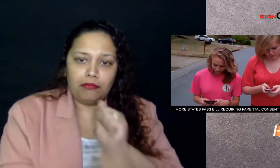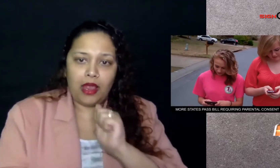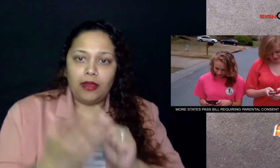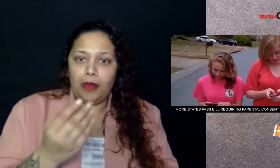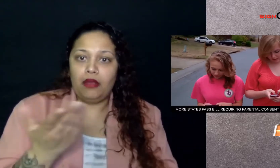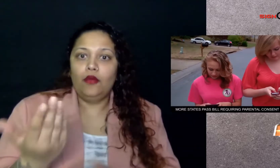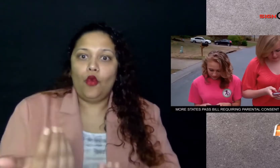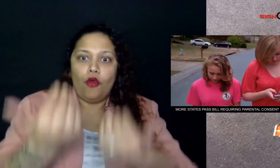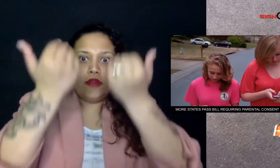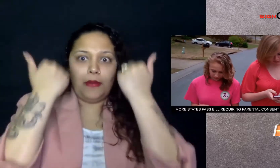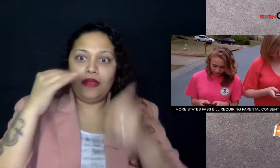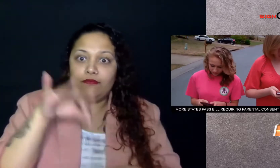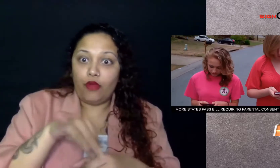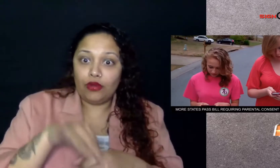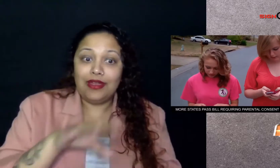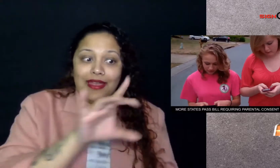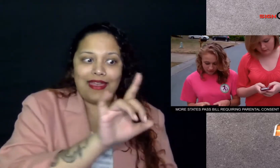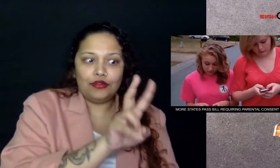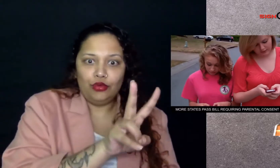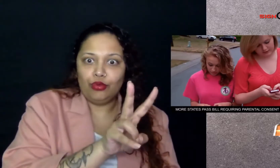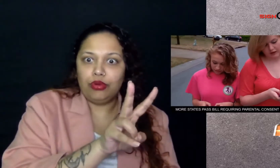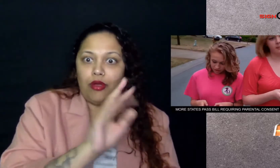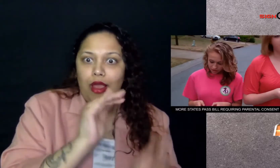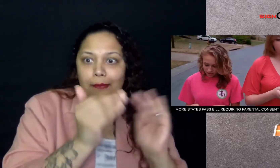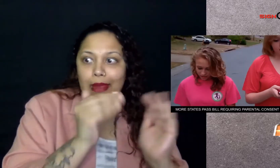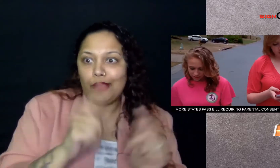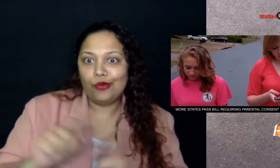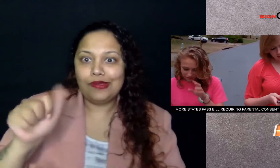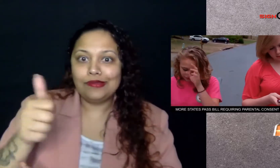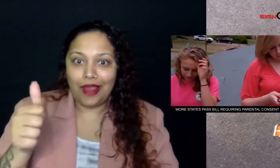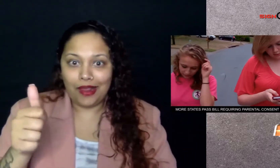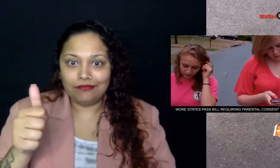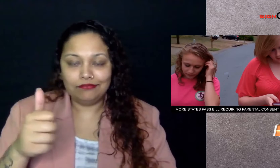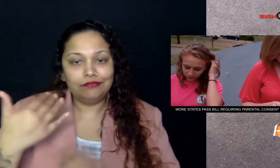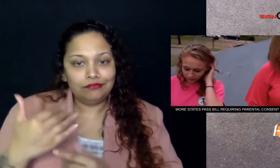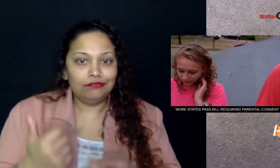The Proposal passed by an overwhelming vote of 82 to 10